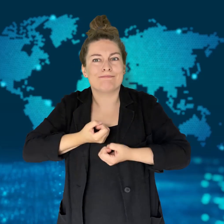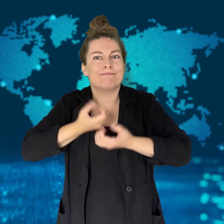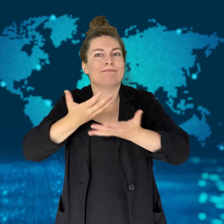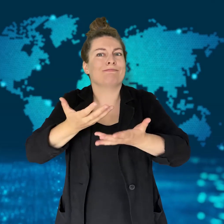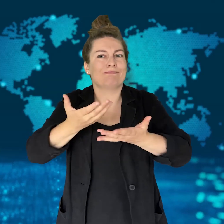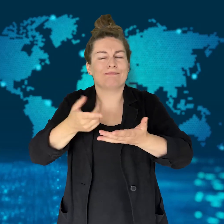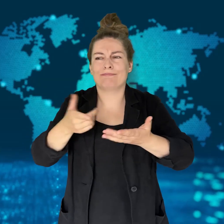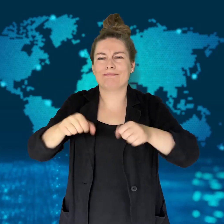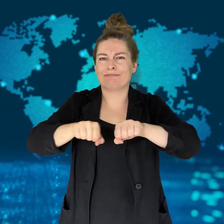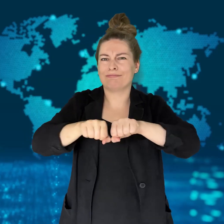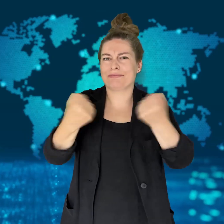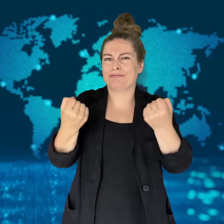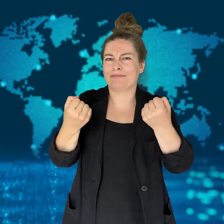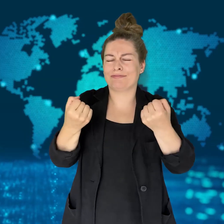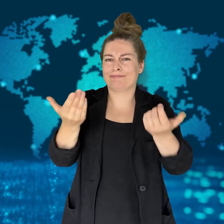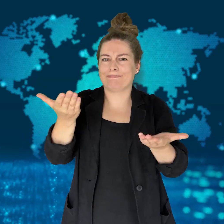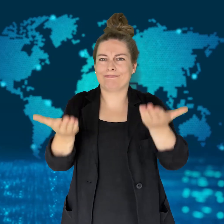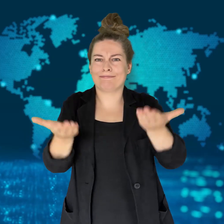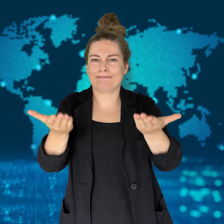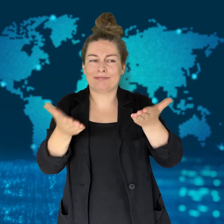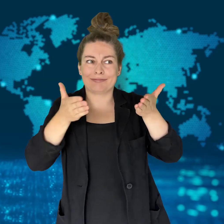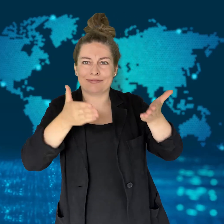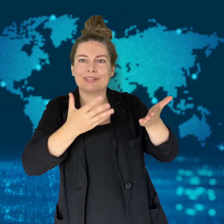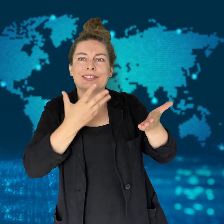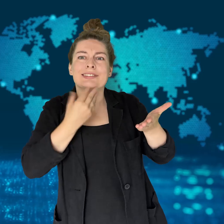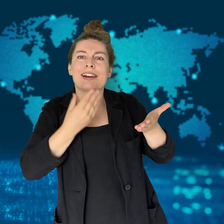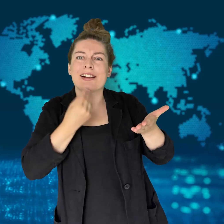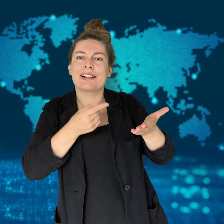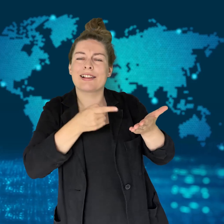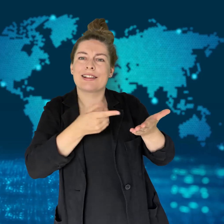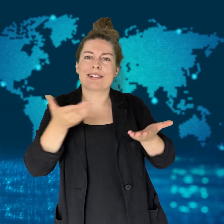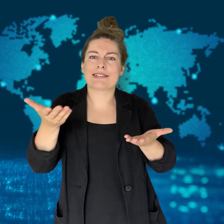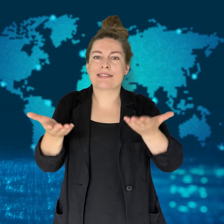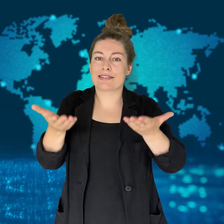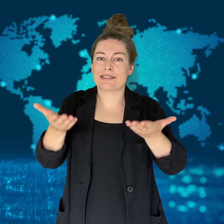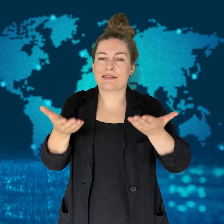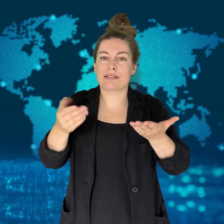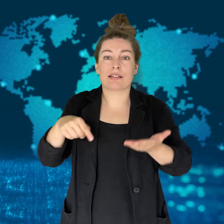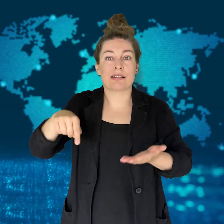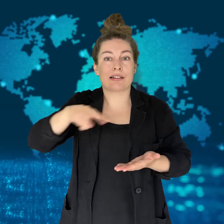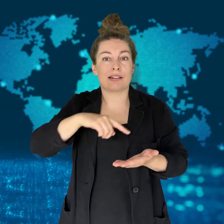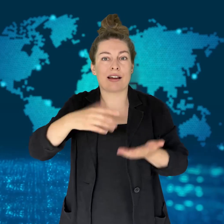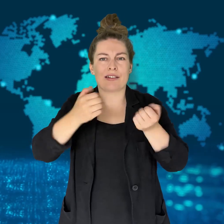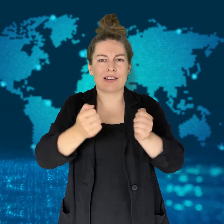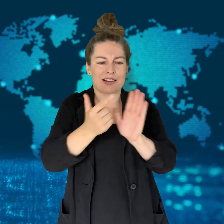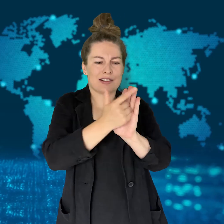and to freedom of speech. Some lawmakers believe Muslim communities